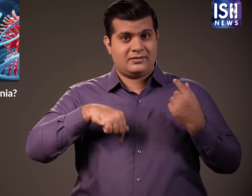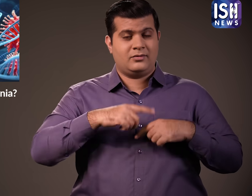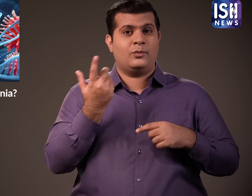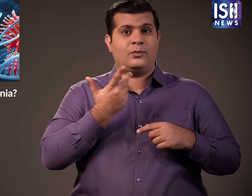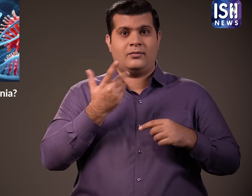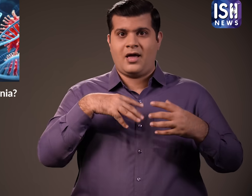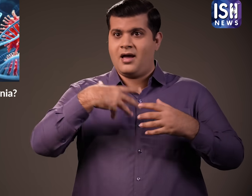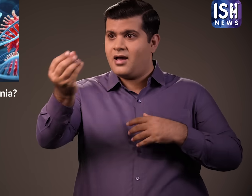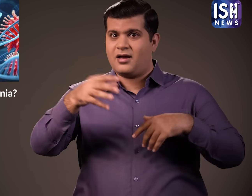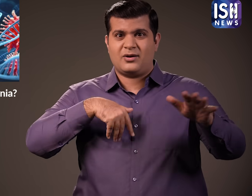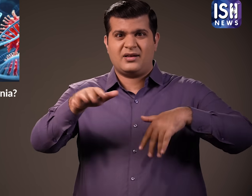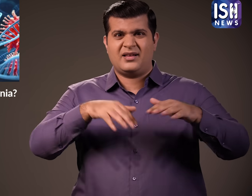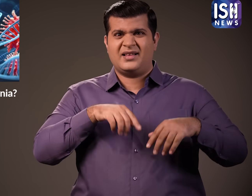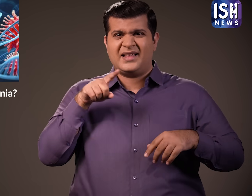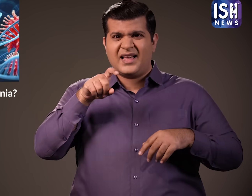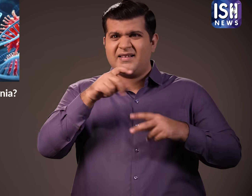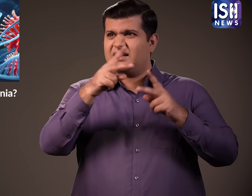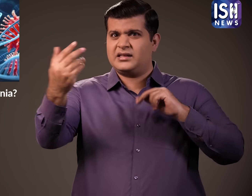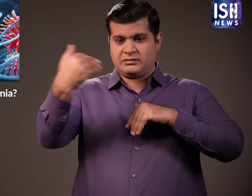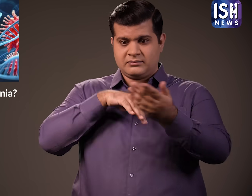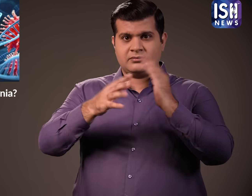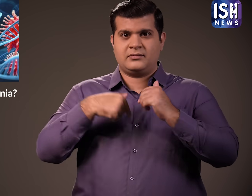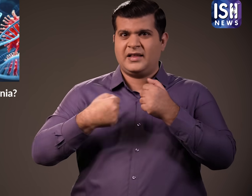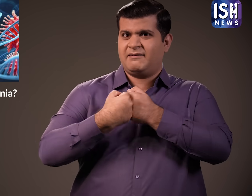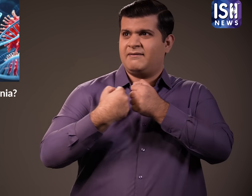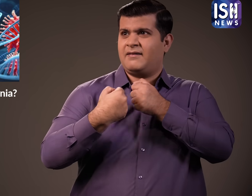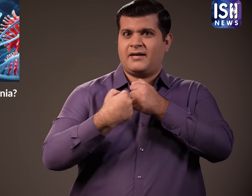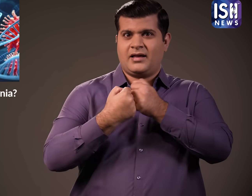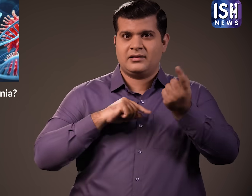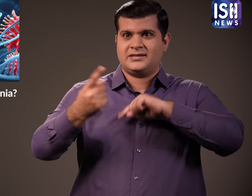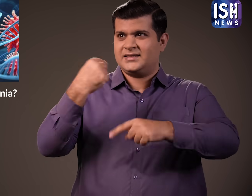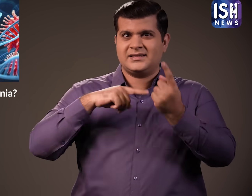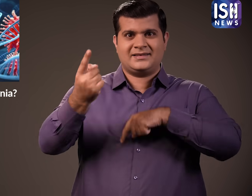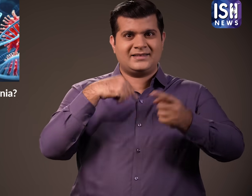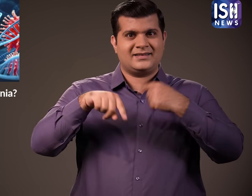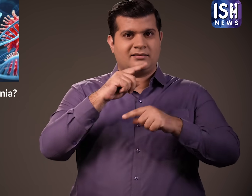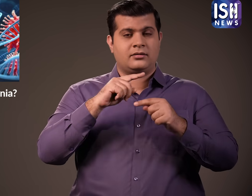When a person goes out the body is able to fight viruses.